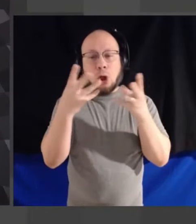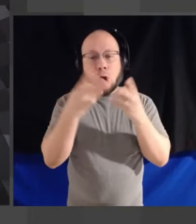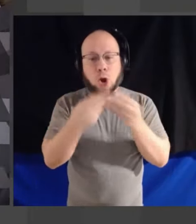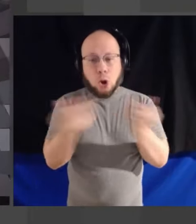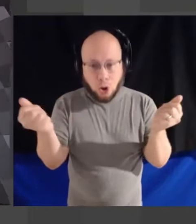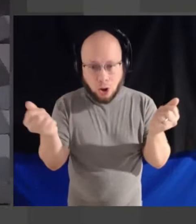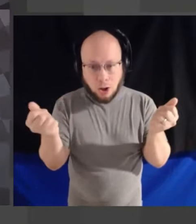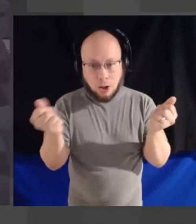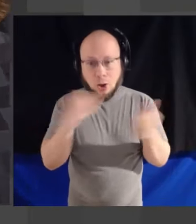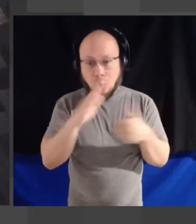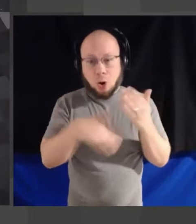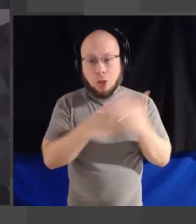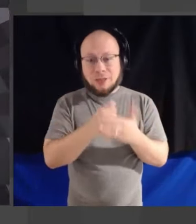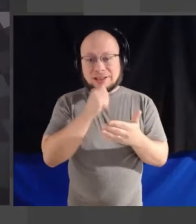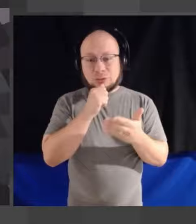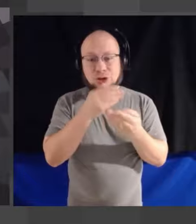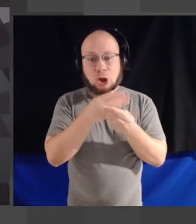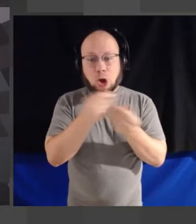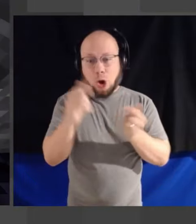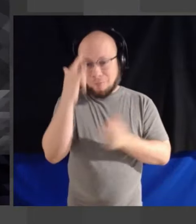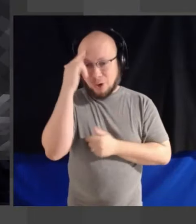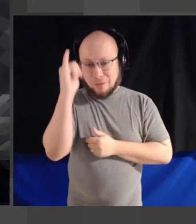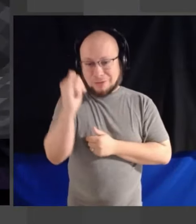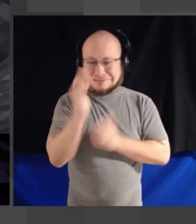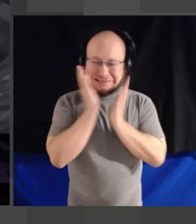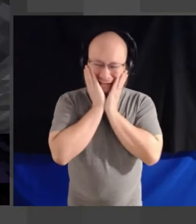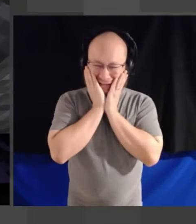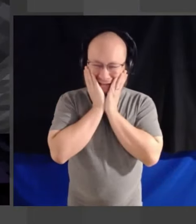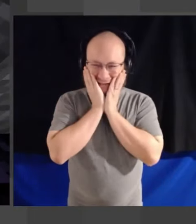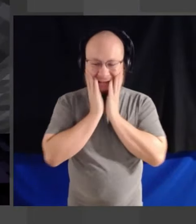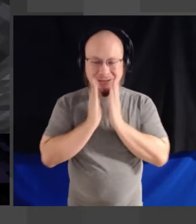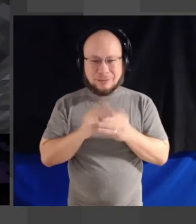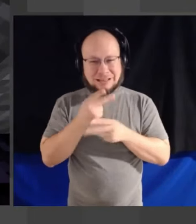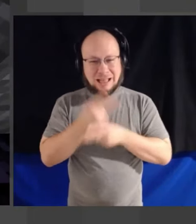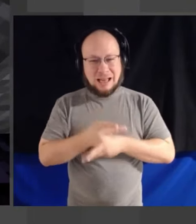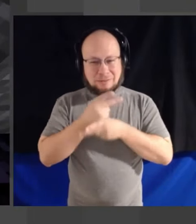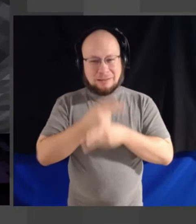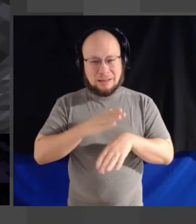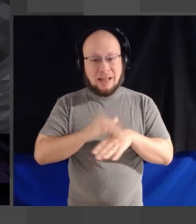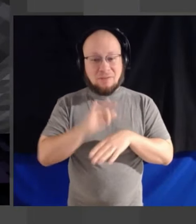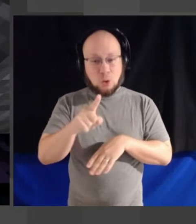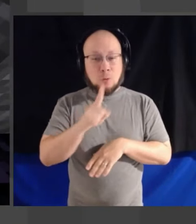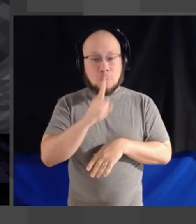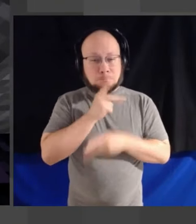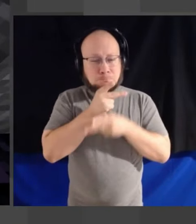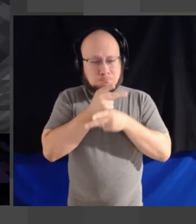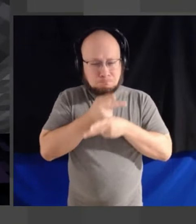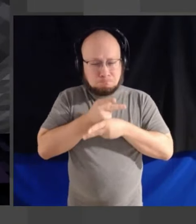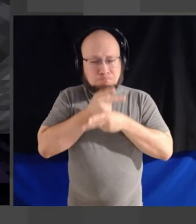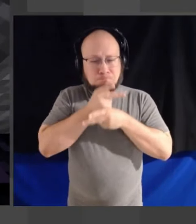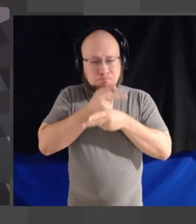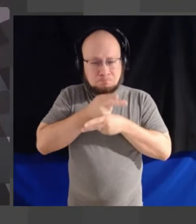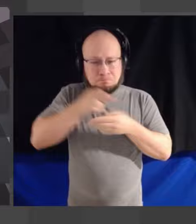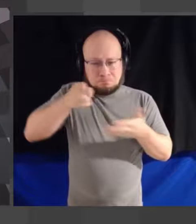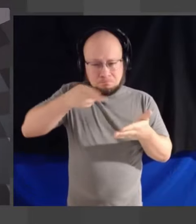ARTIFACT AND WHEN THAT ARTIFACT